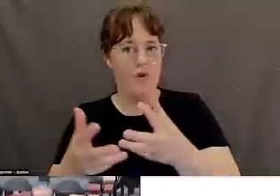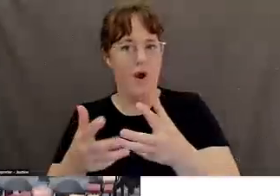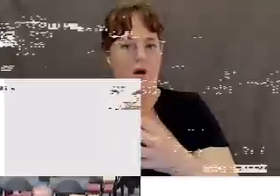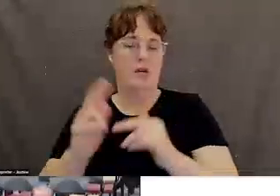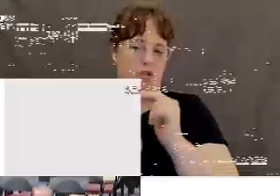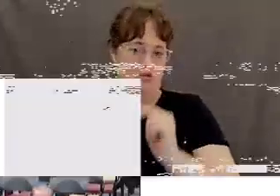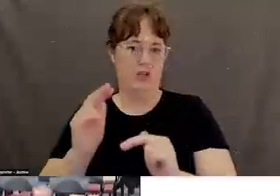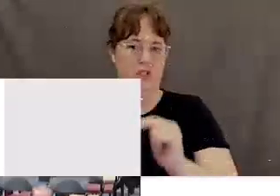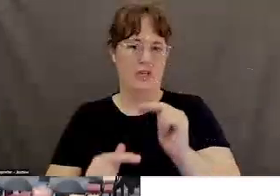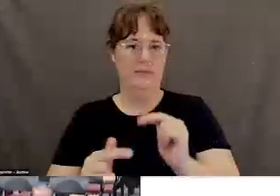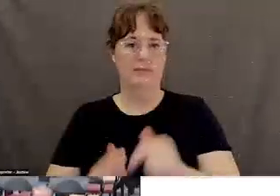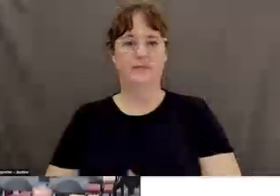Boardroom: Go to slide 12, please.